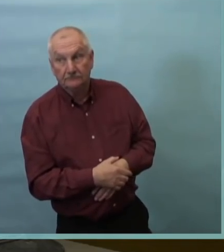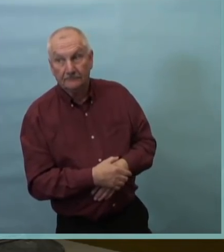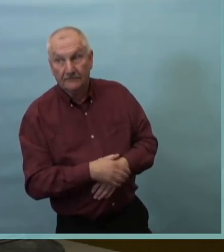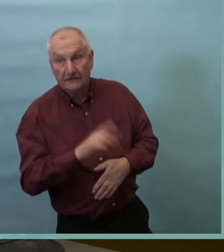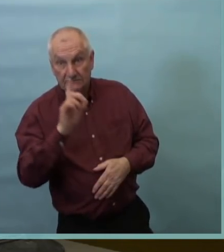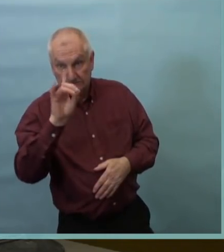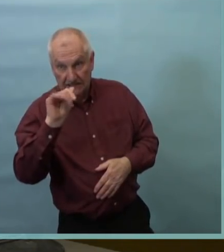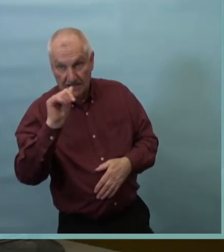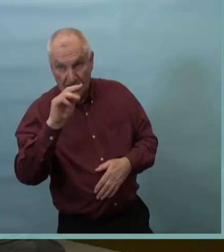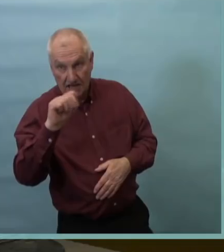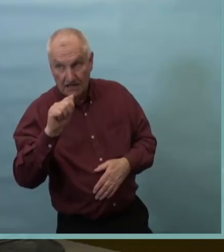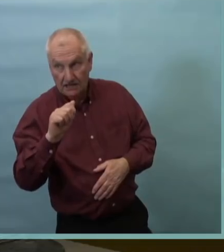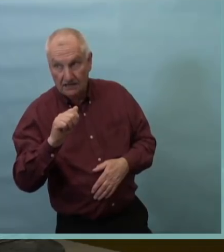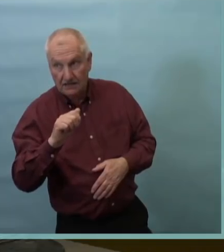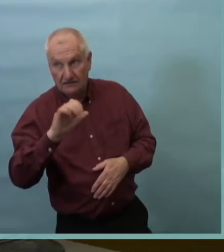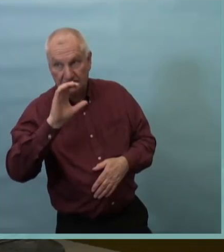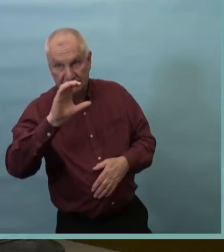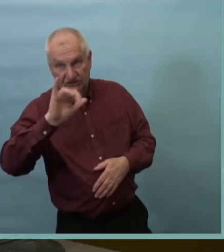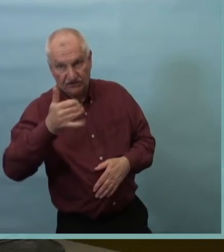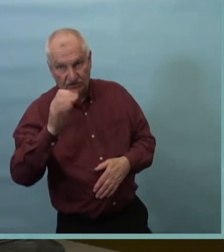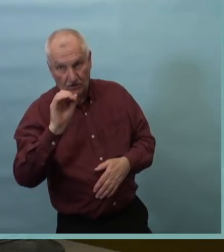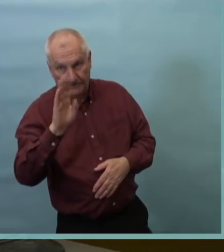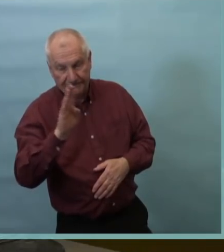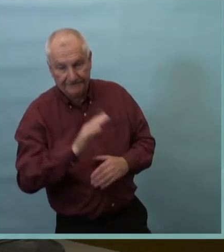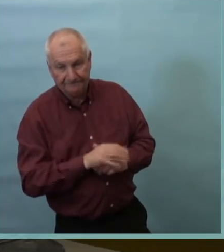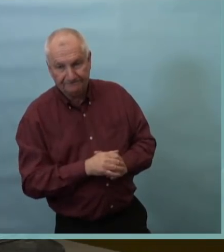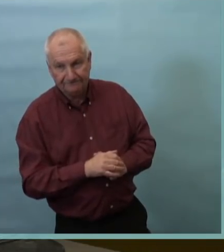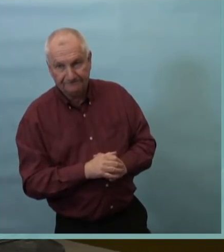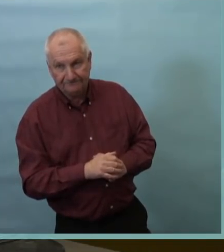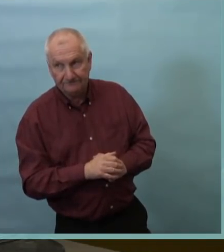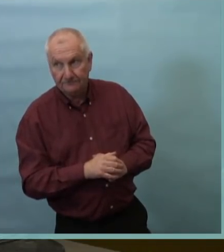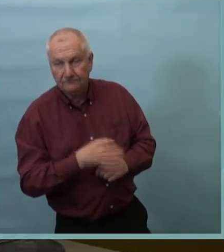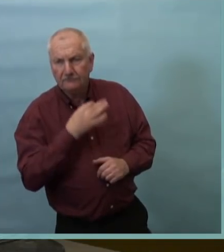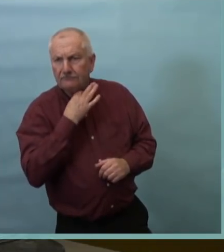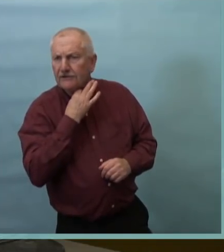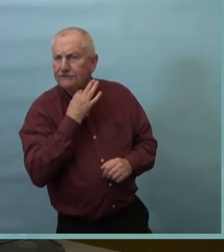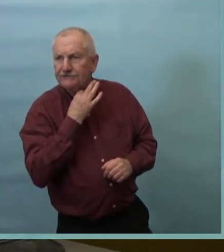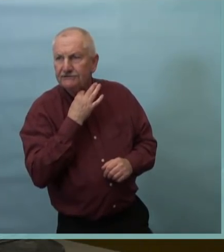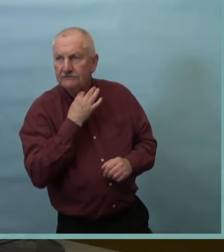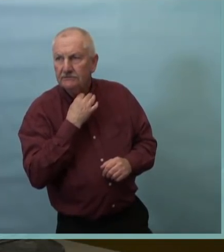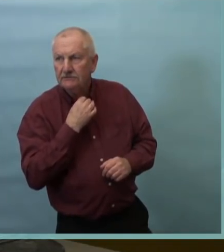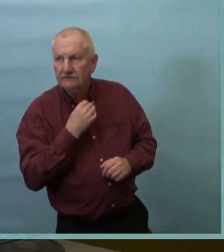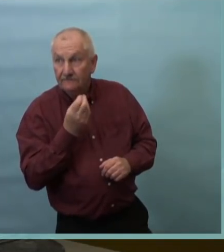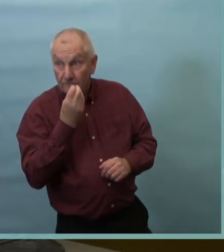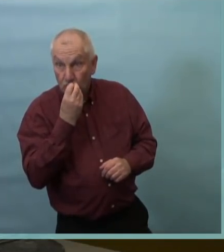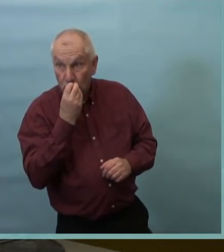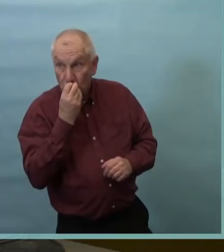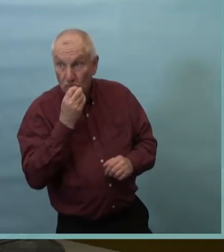routes in my question today is about food trucks so obviously the weather is getting nicer announced it is when things would start to pick up for food